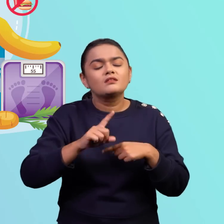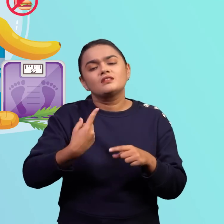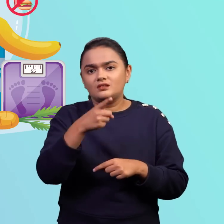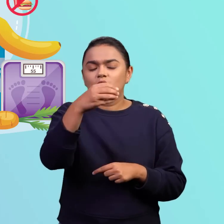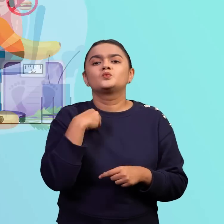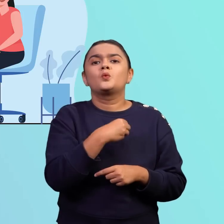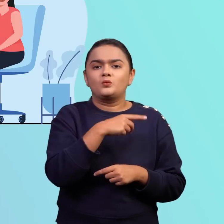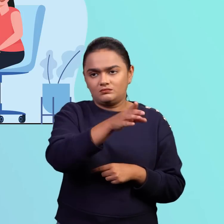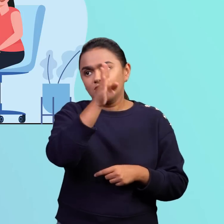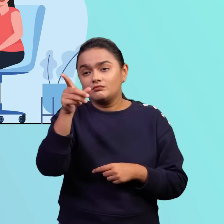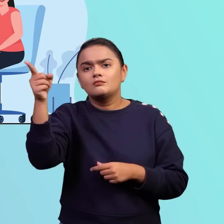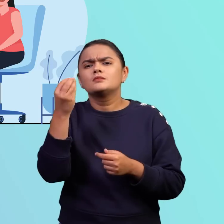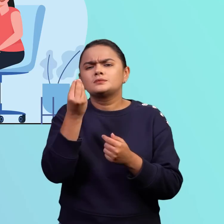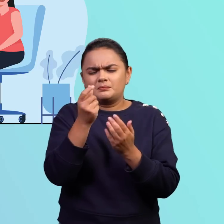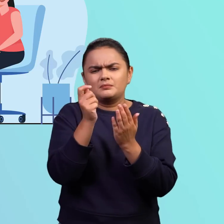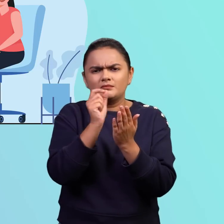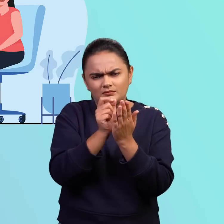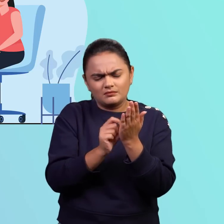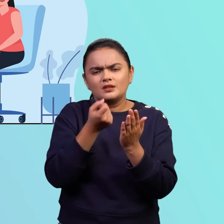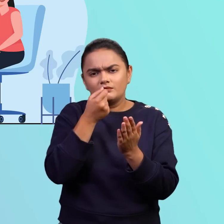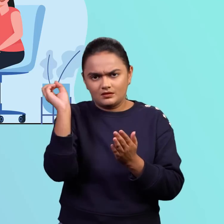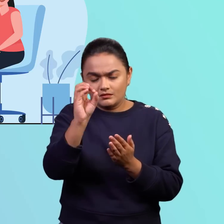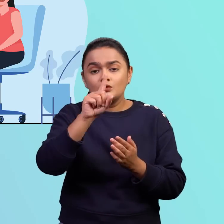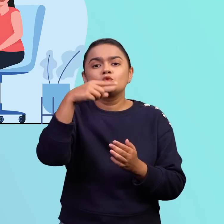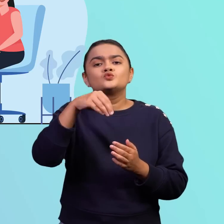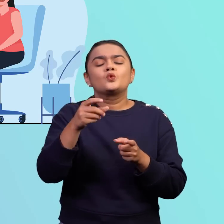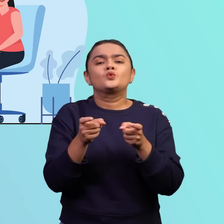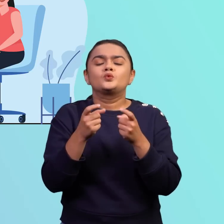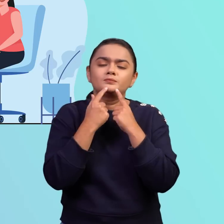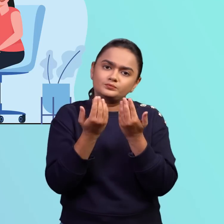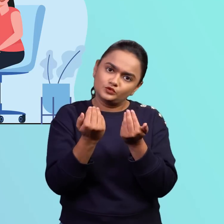your doctor will prescribe medication to manage it.